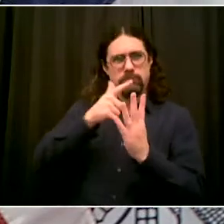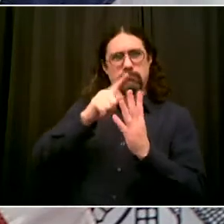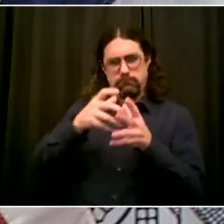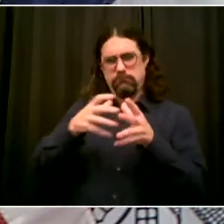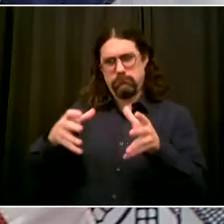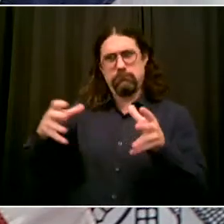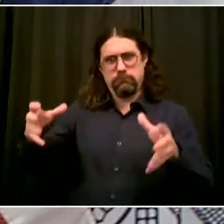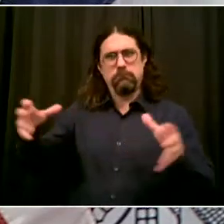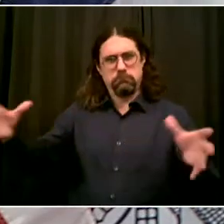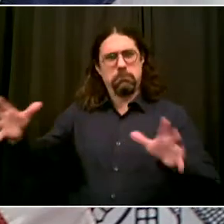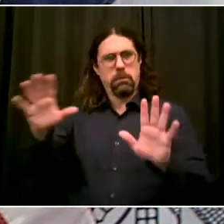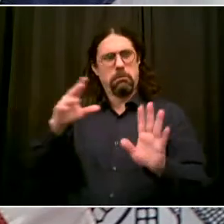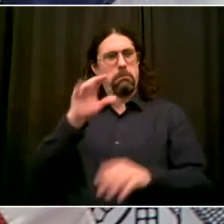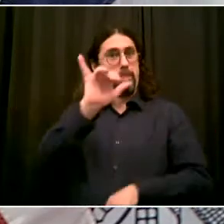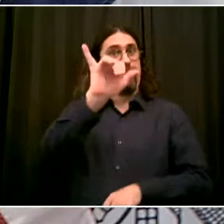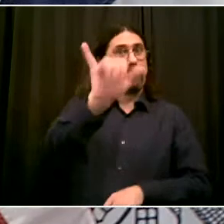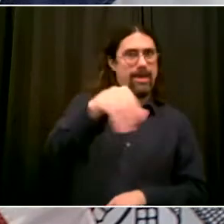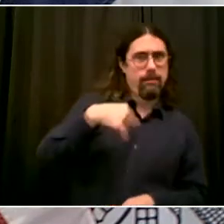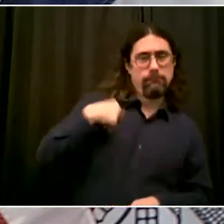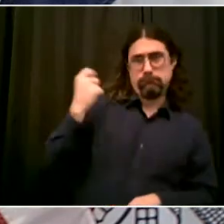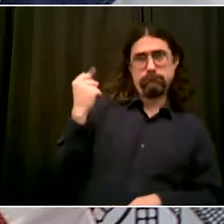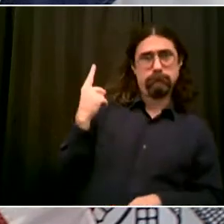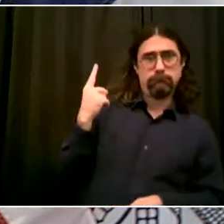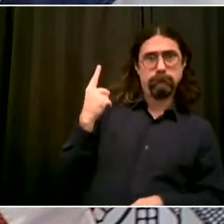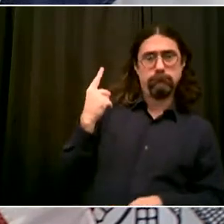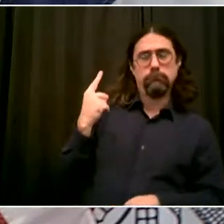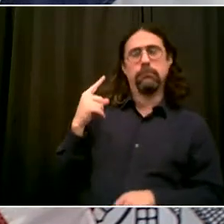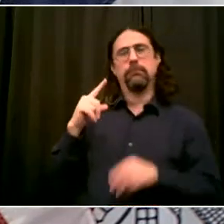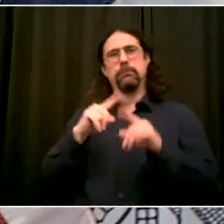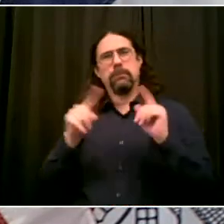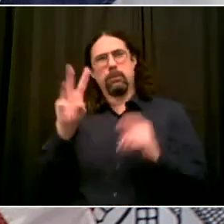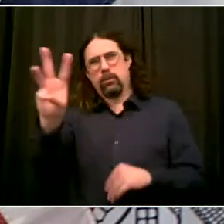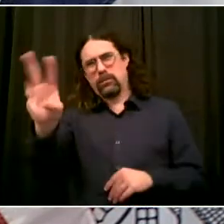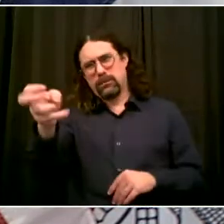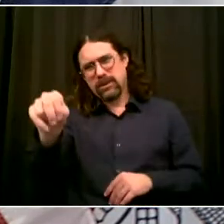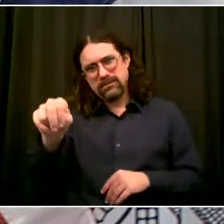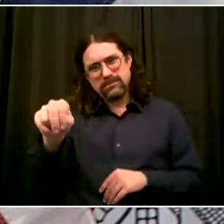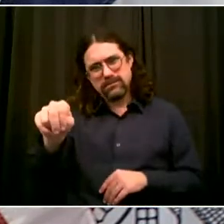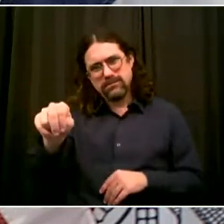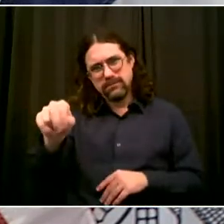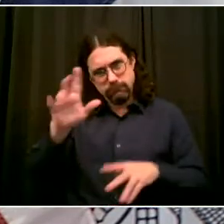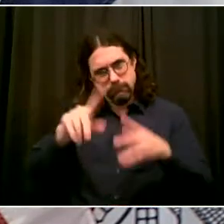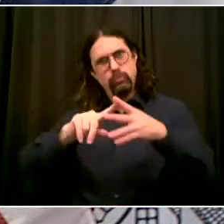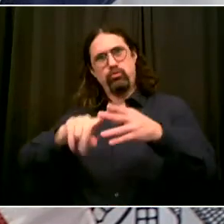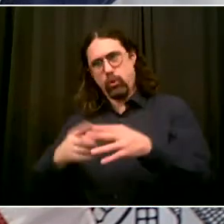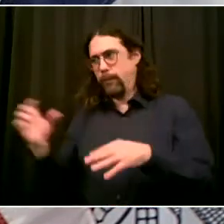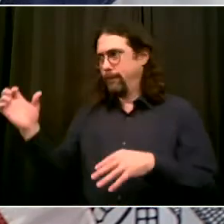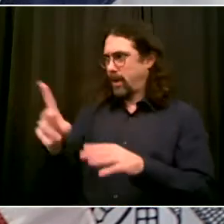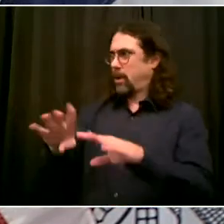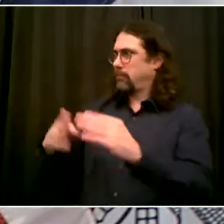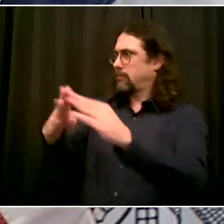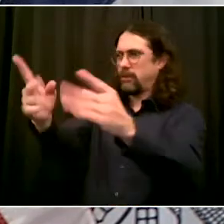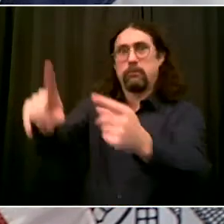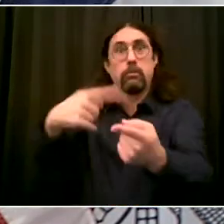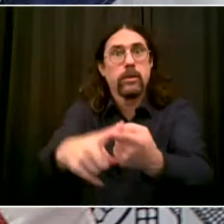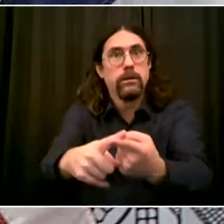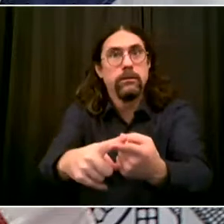BE DESIGNATED. WE ALL AGREE, ORANGE ZONE IS COMING TO NEW YORK CITY, NO